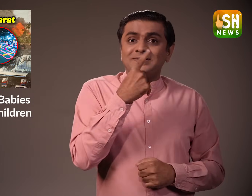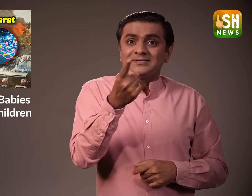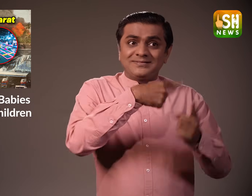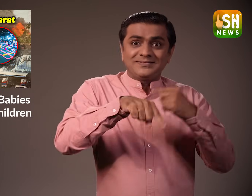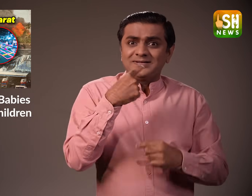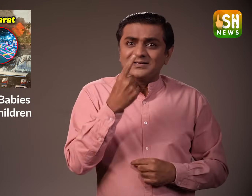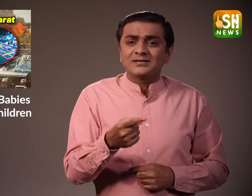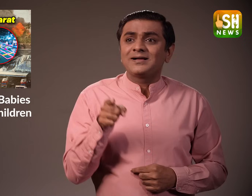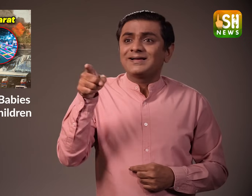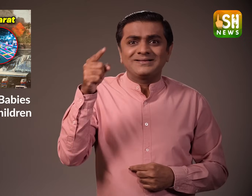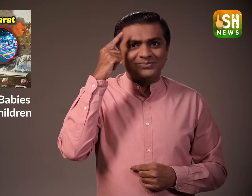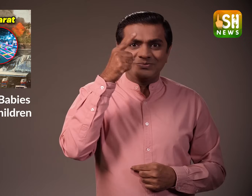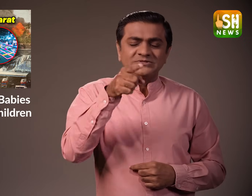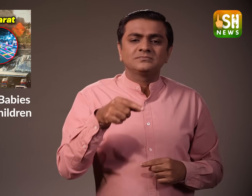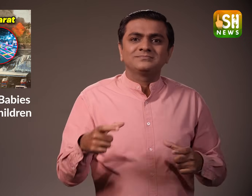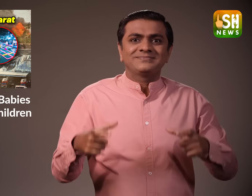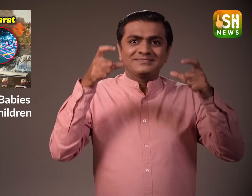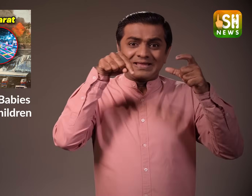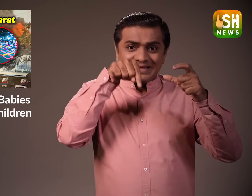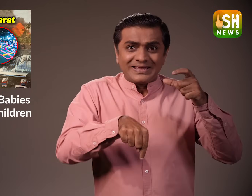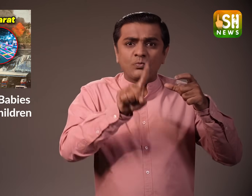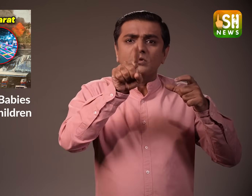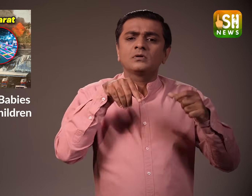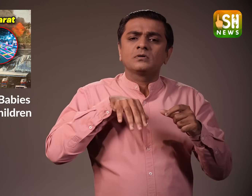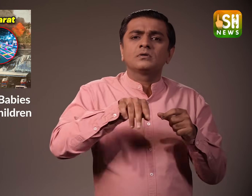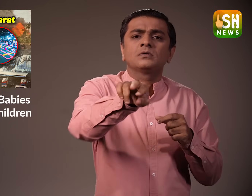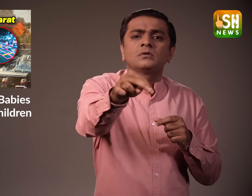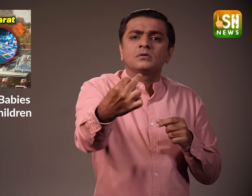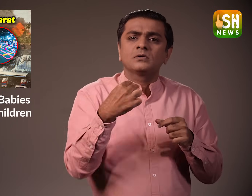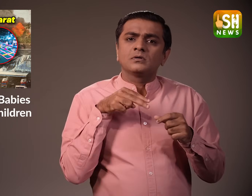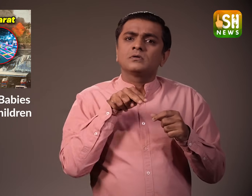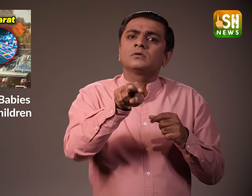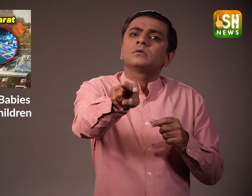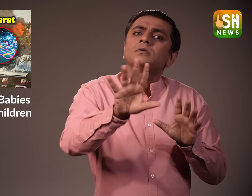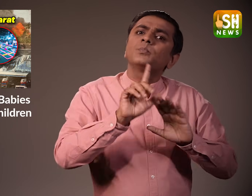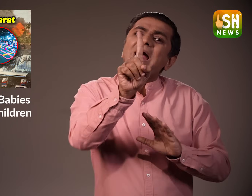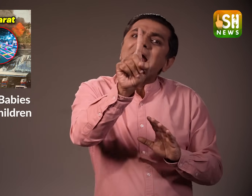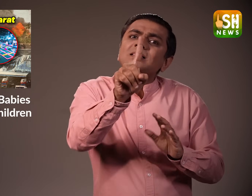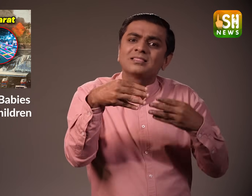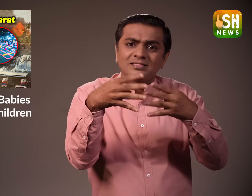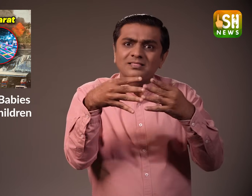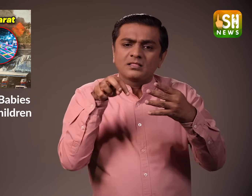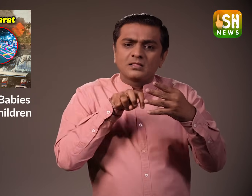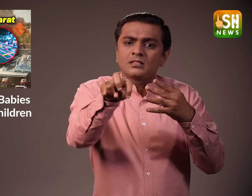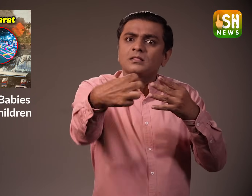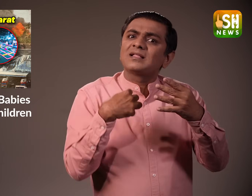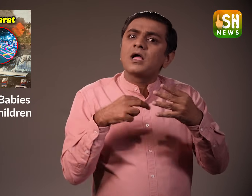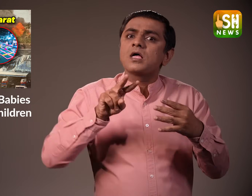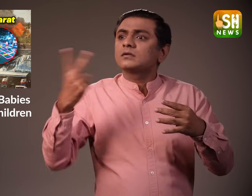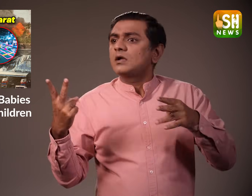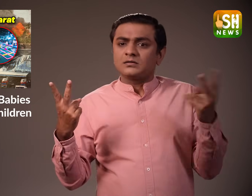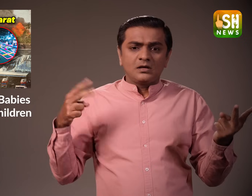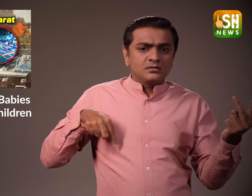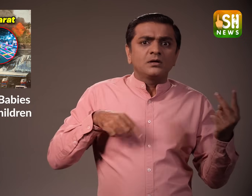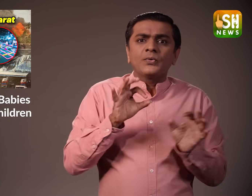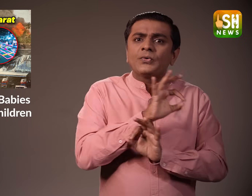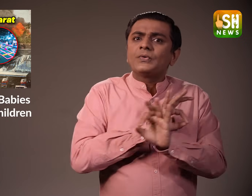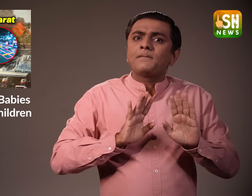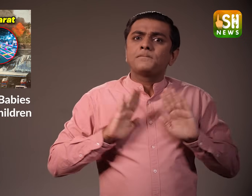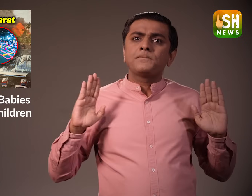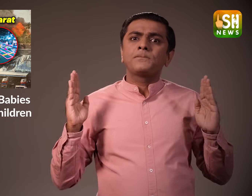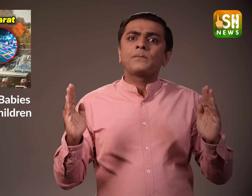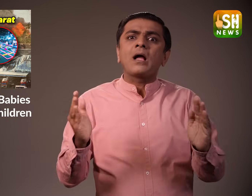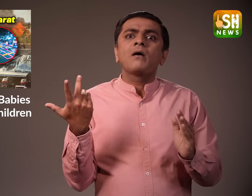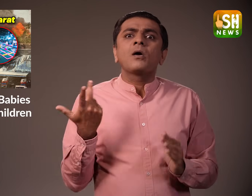There were only 1 entry and exit and no other emergency exits around the building.